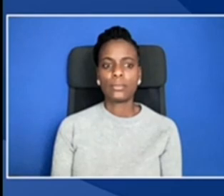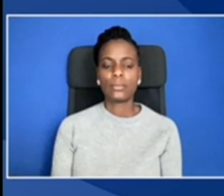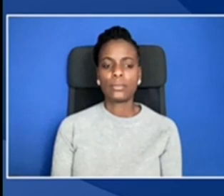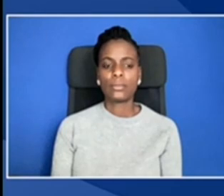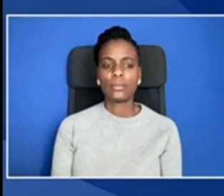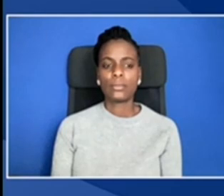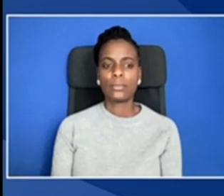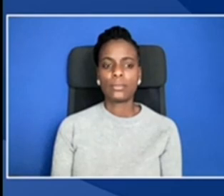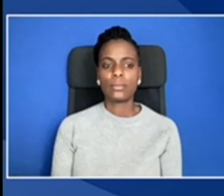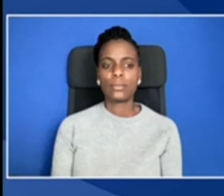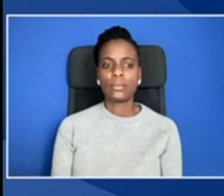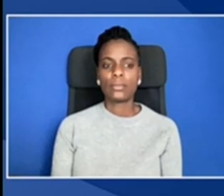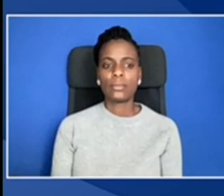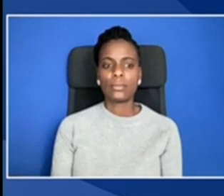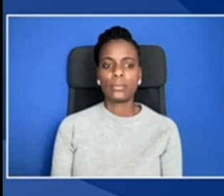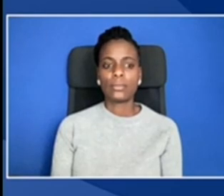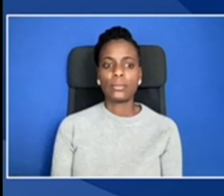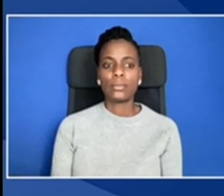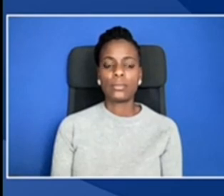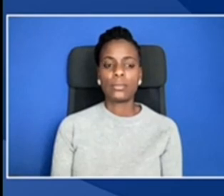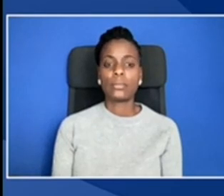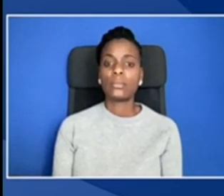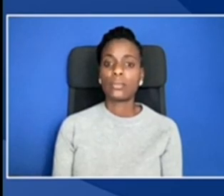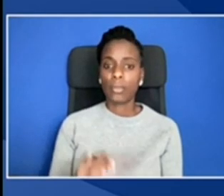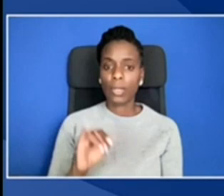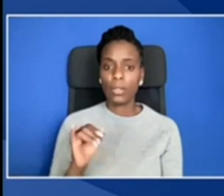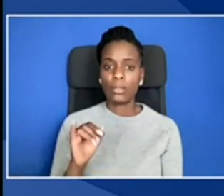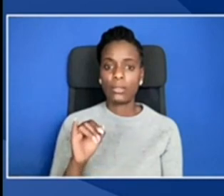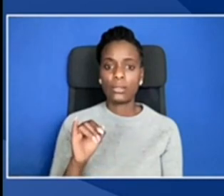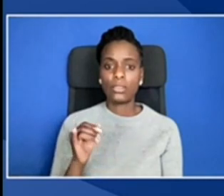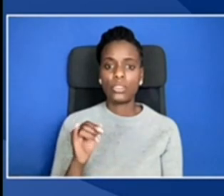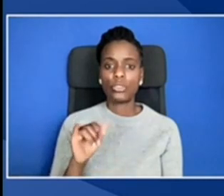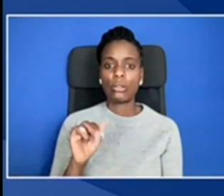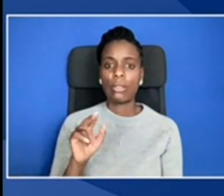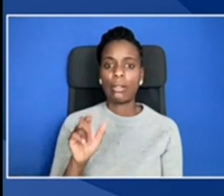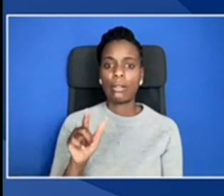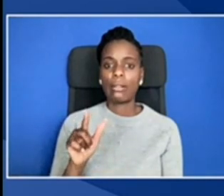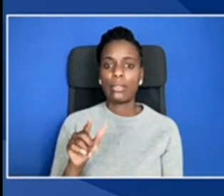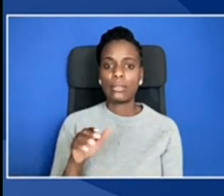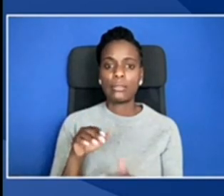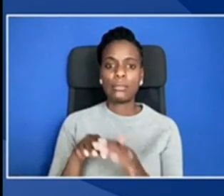Alright, and I see that Jalil has come in. Please go ahead, Jalil.